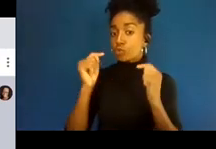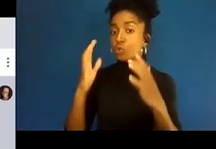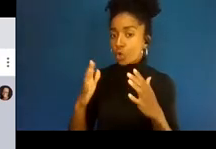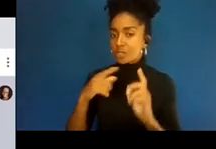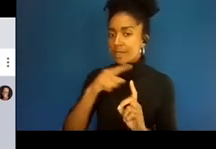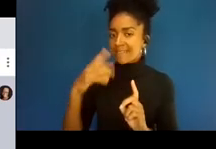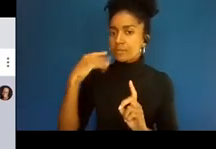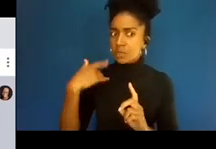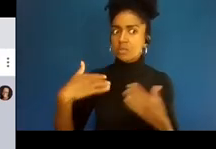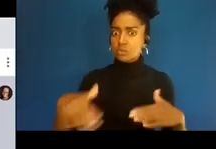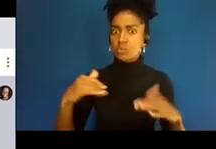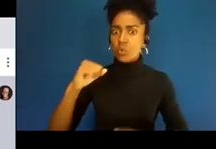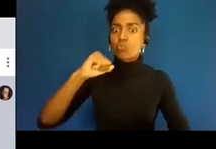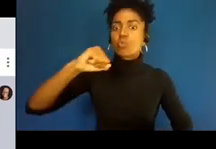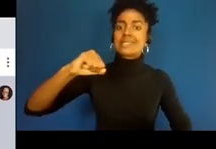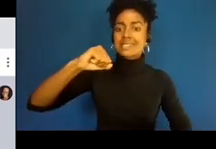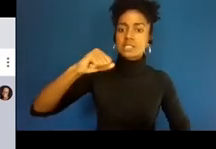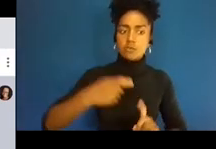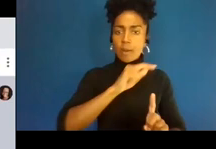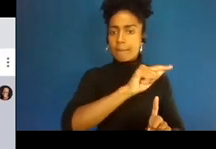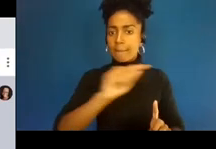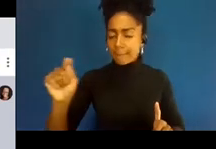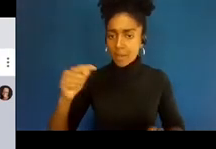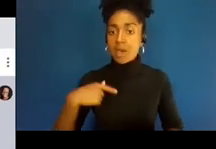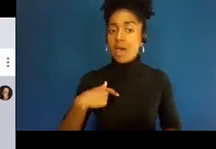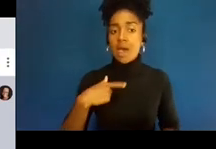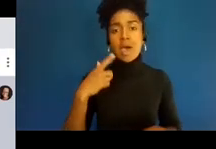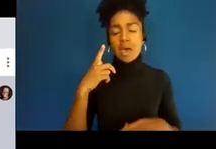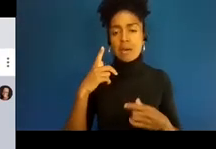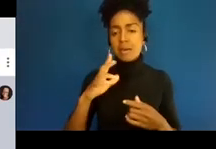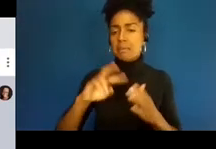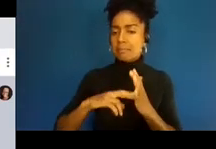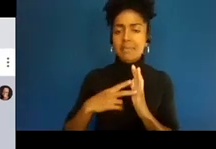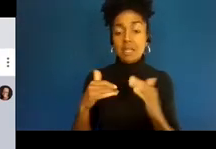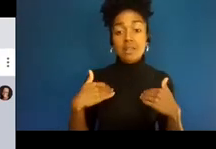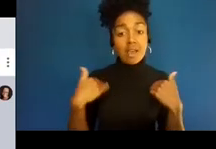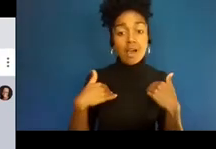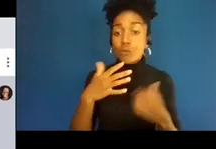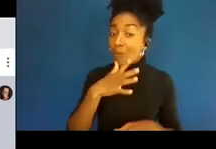And I'm referring to young women who are incredibly bright and well trained